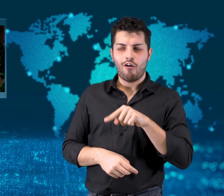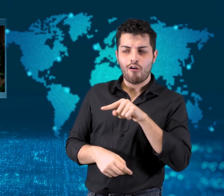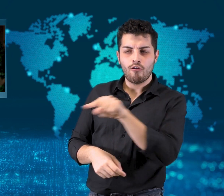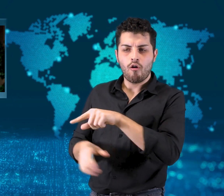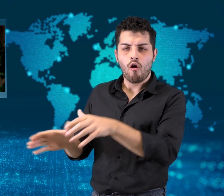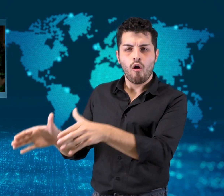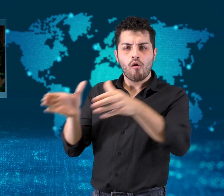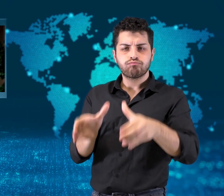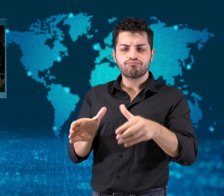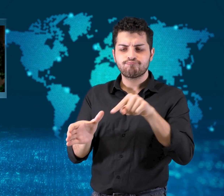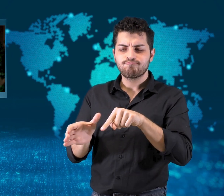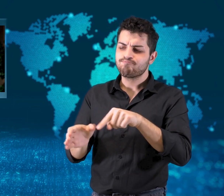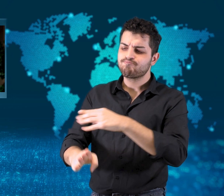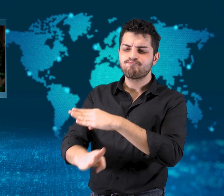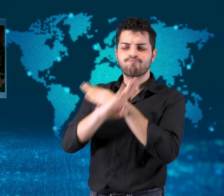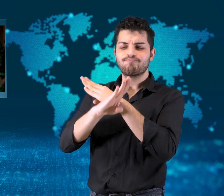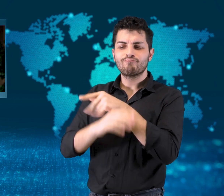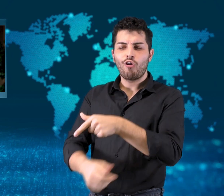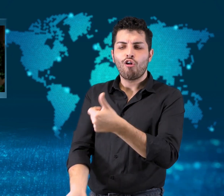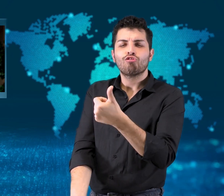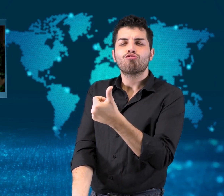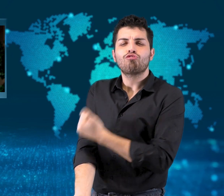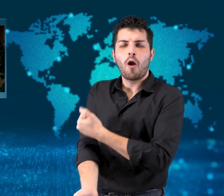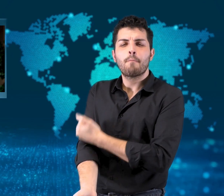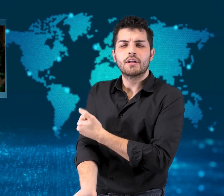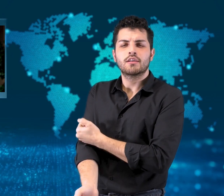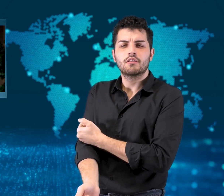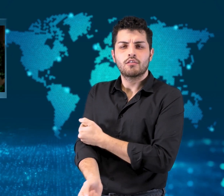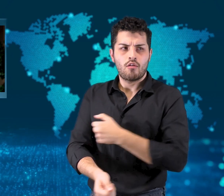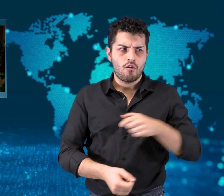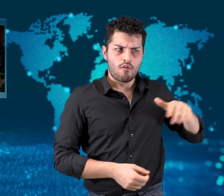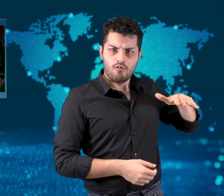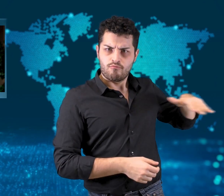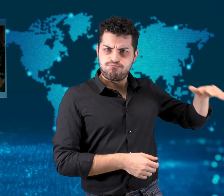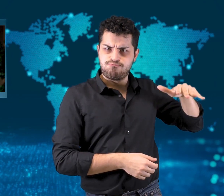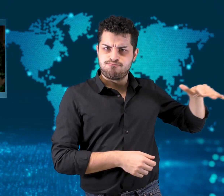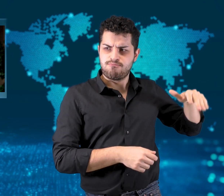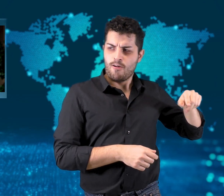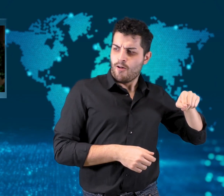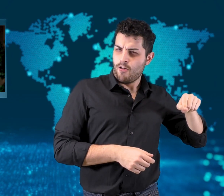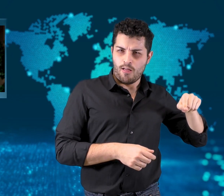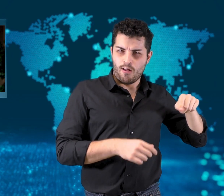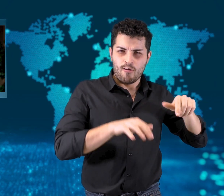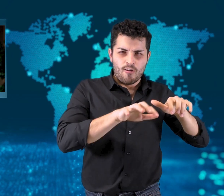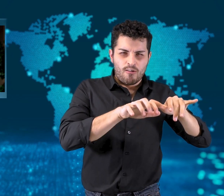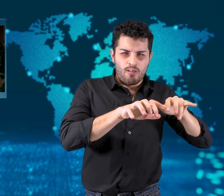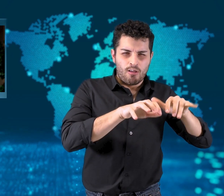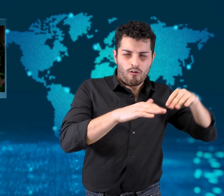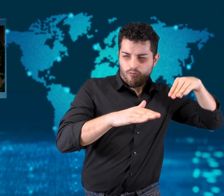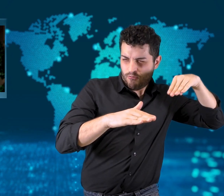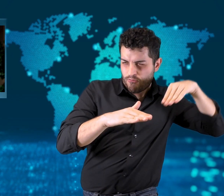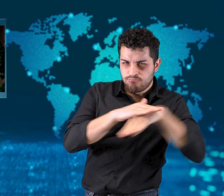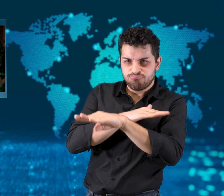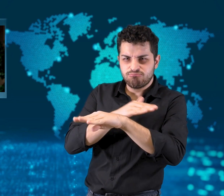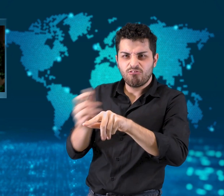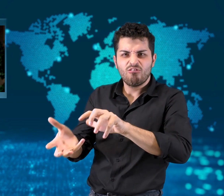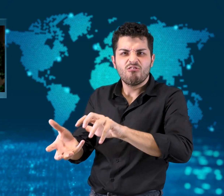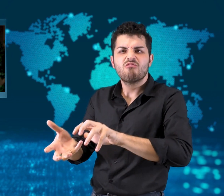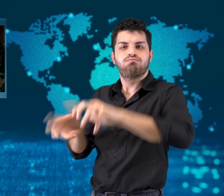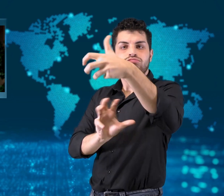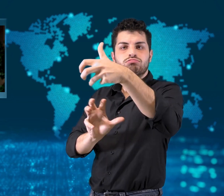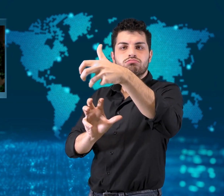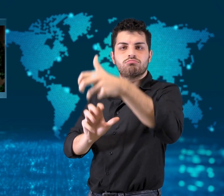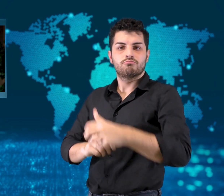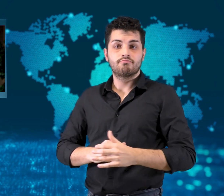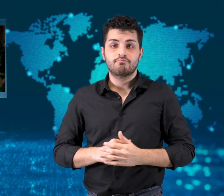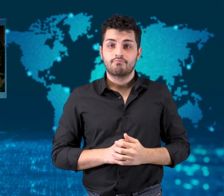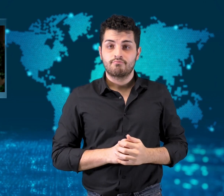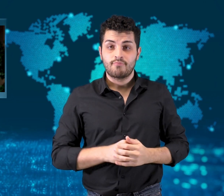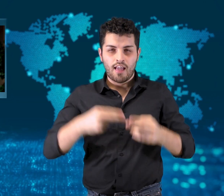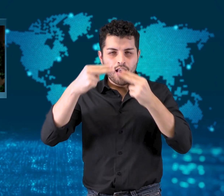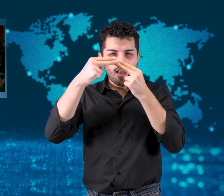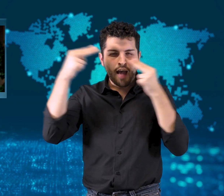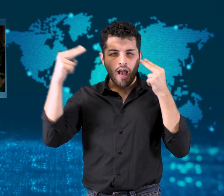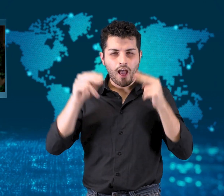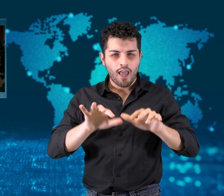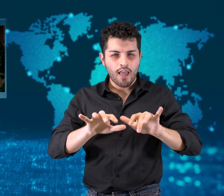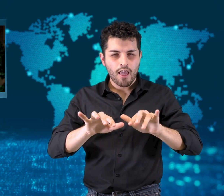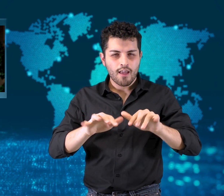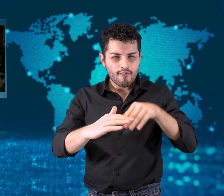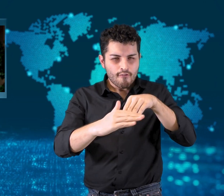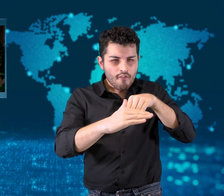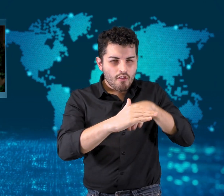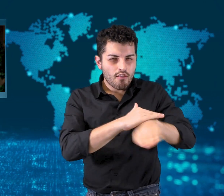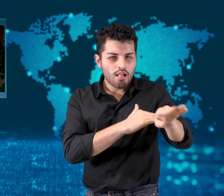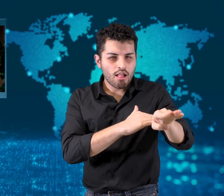The Olympics attack occurred after Russian athletes were banned for doping.